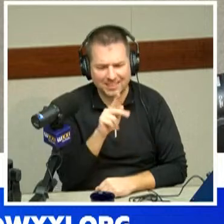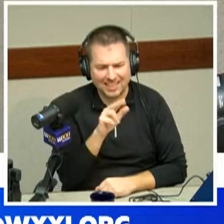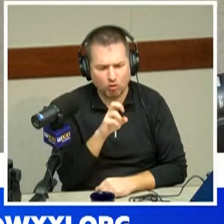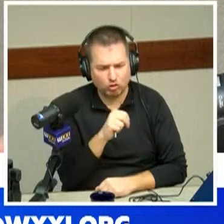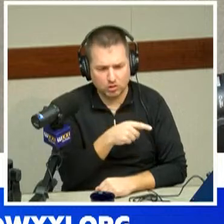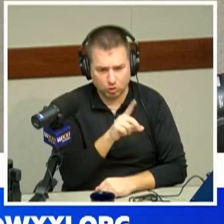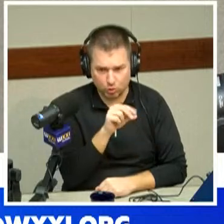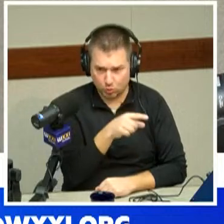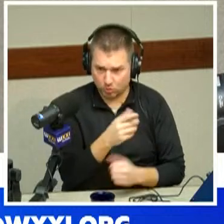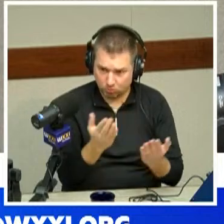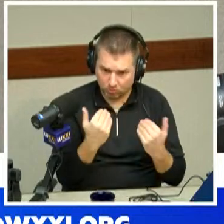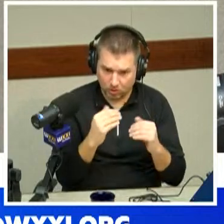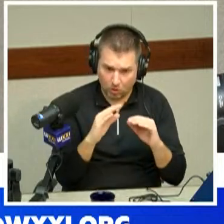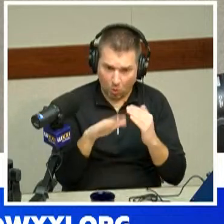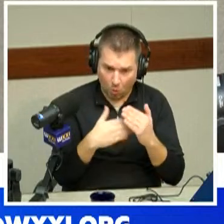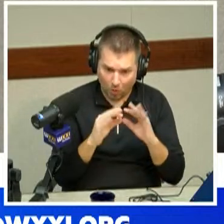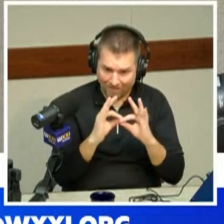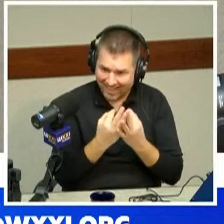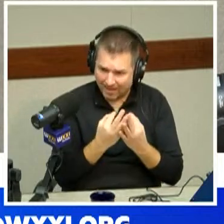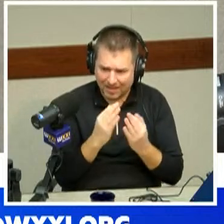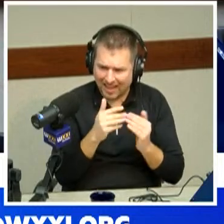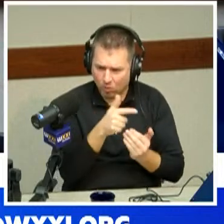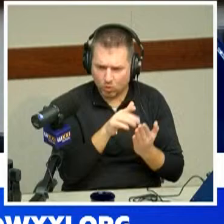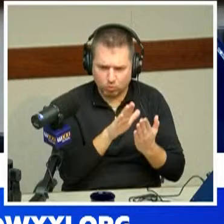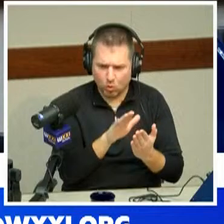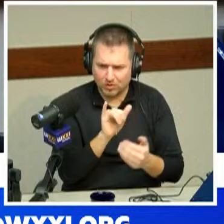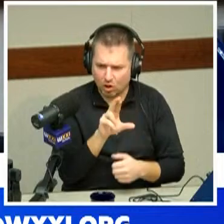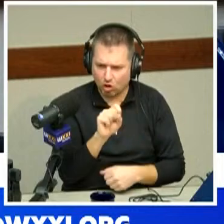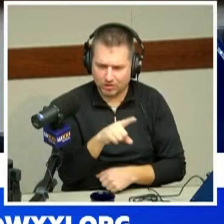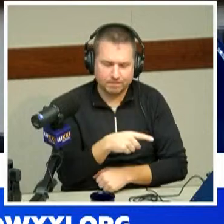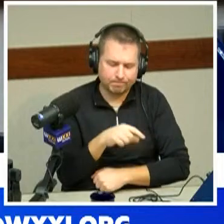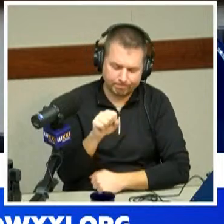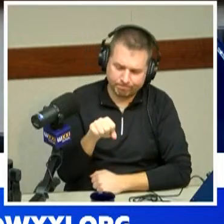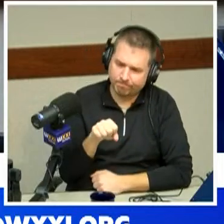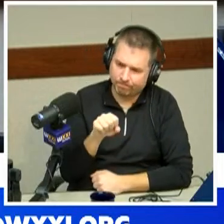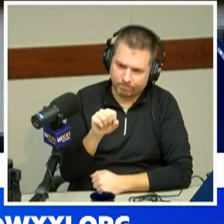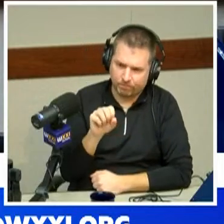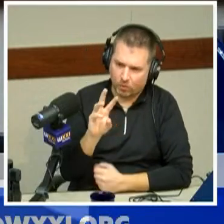guys take a whole family approach how does that work yes we do take a whole family approach as